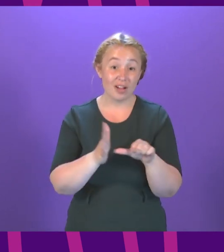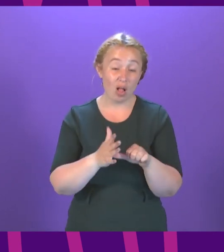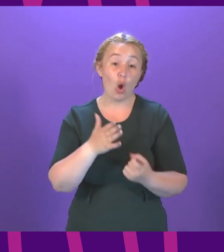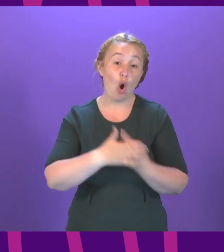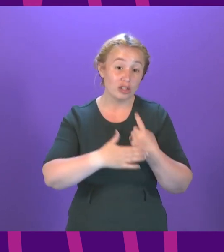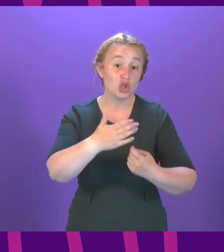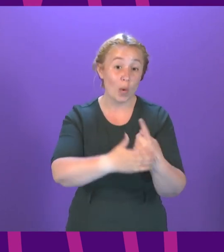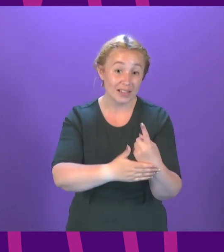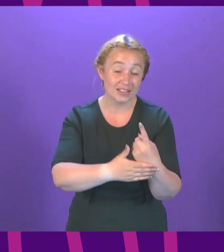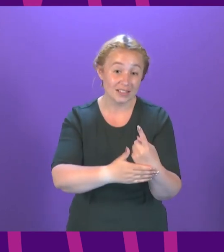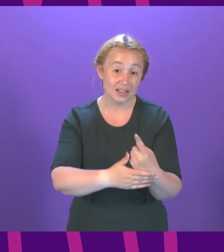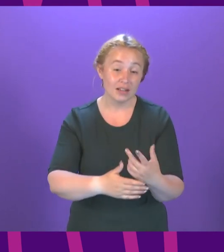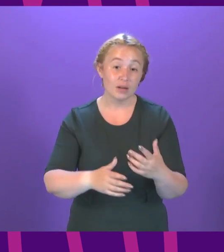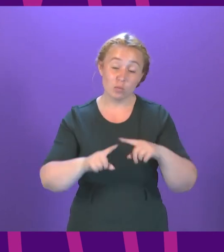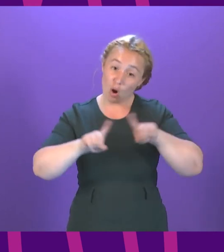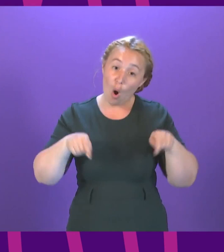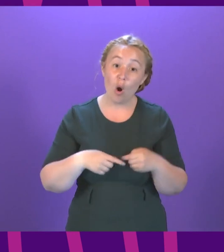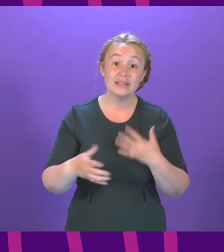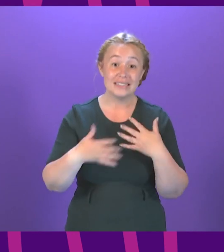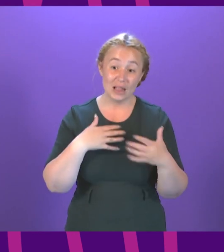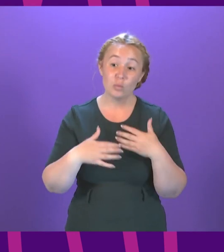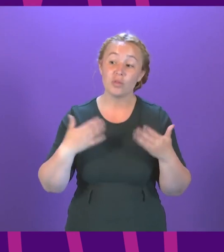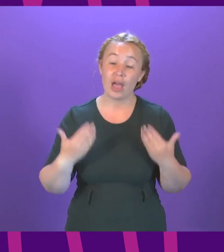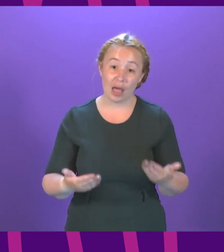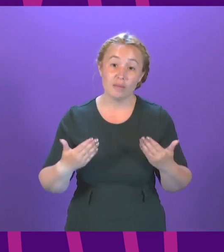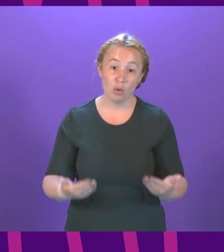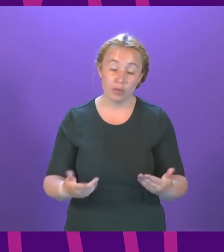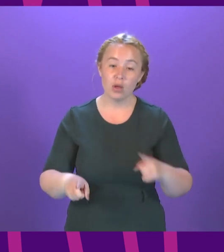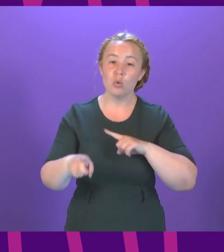of what we are all having to deal with. We are trying to find the best balances that we can.